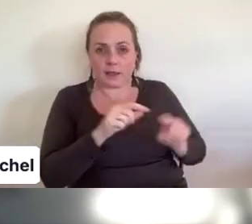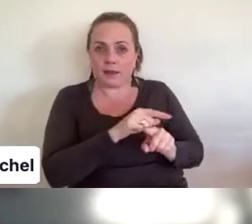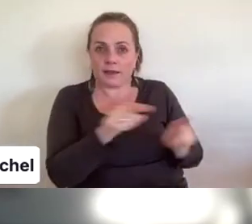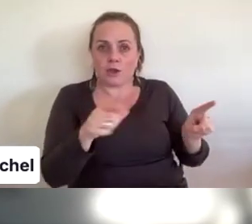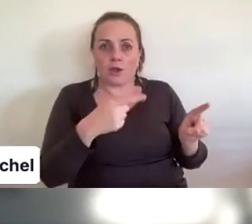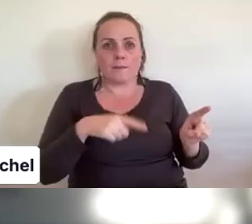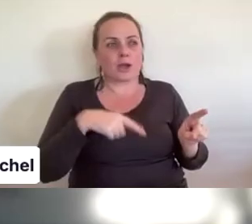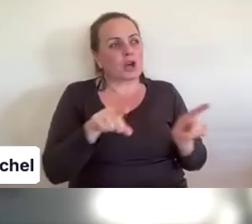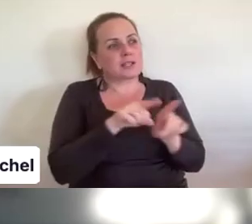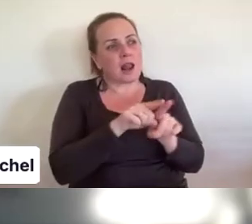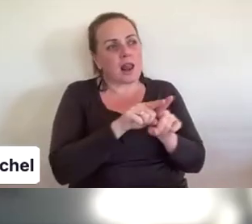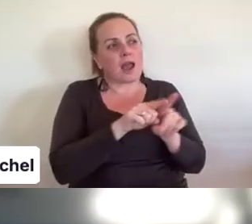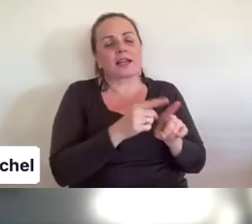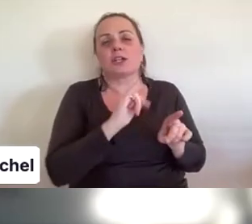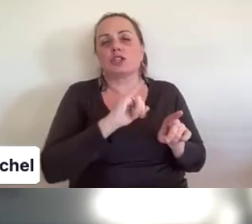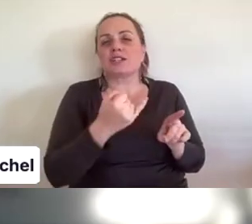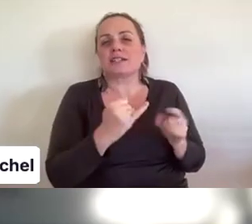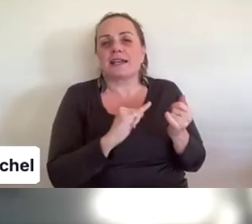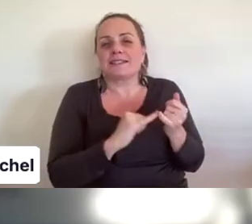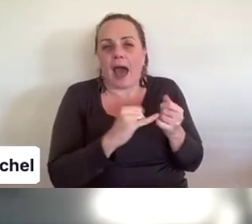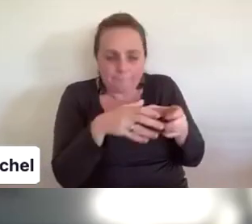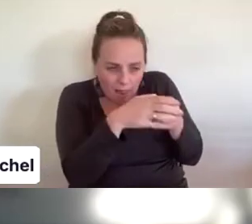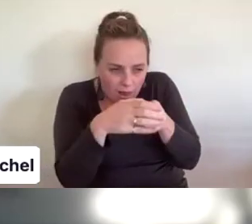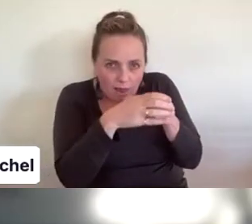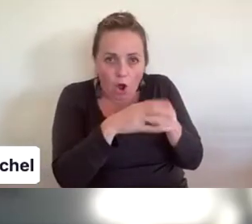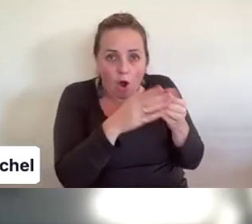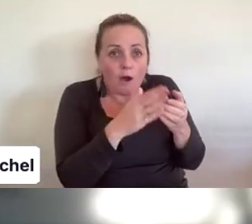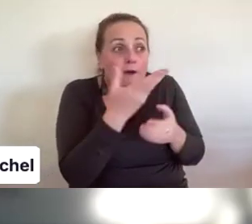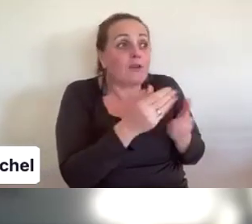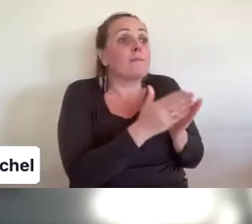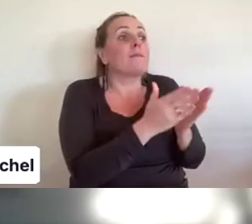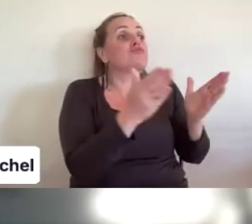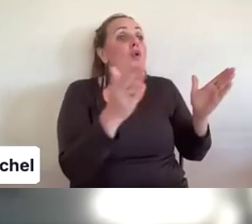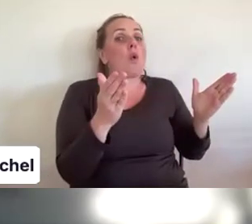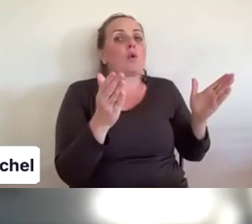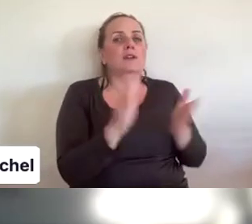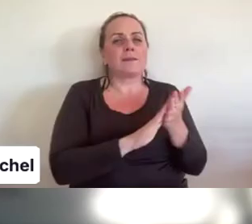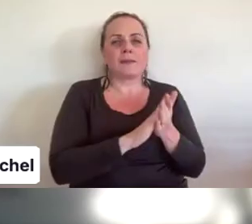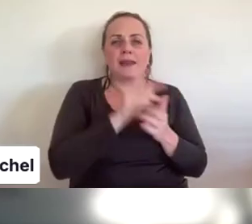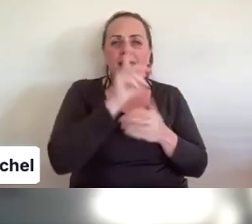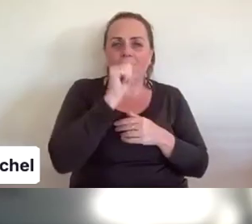of that broader community, that can replicate those inequalities in that broader society,